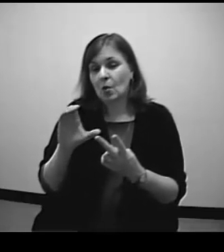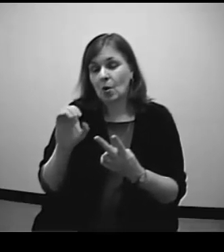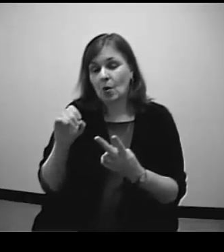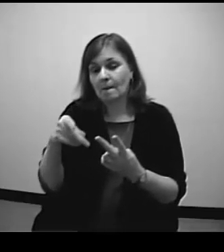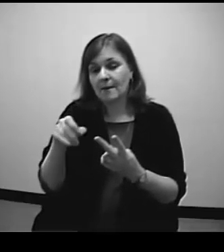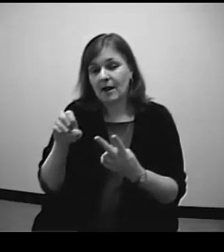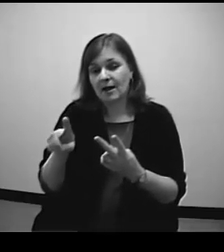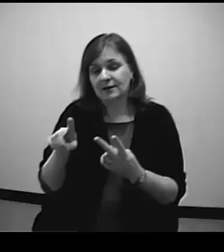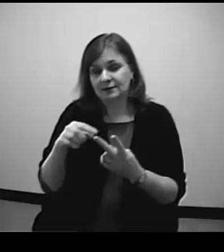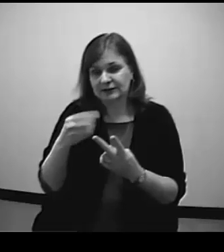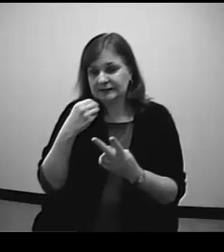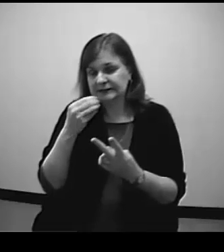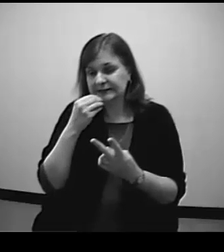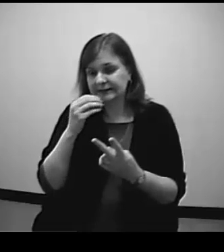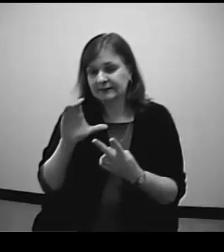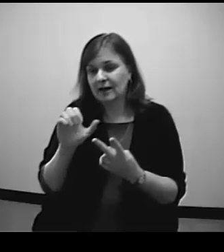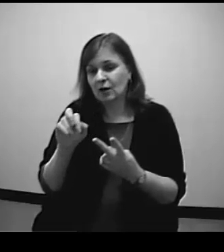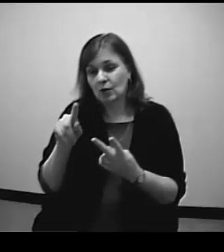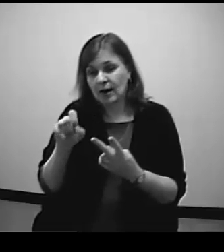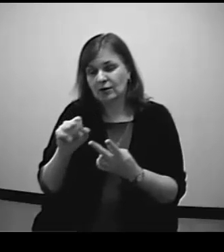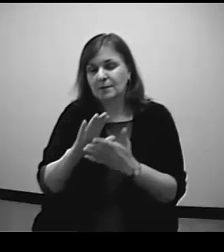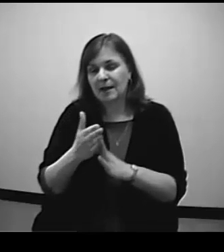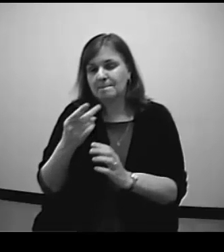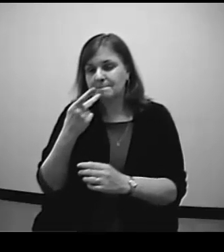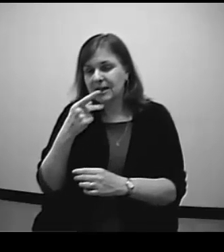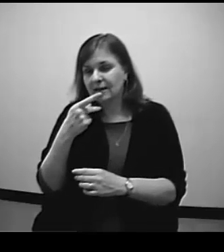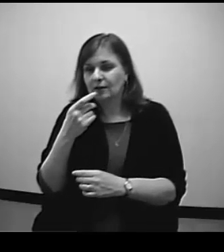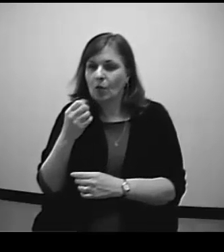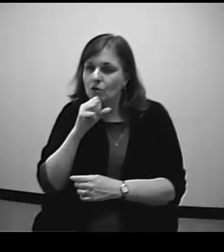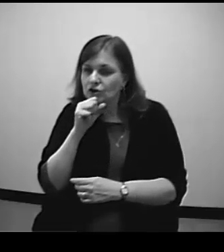with our carotenoids